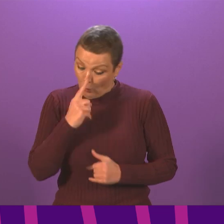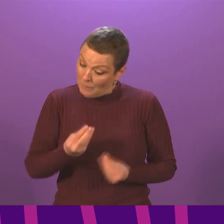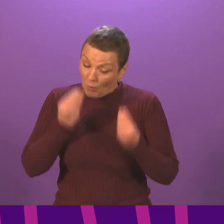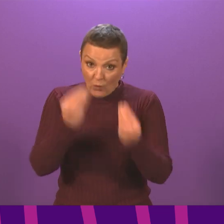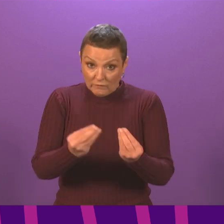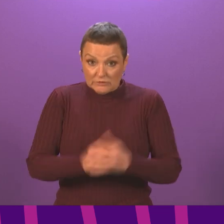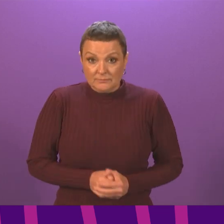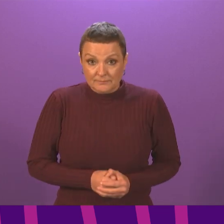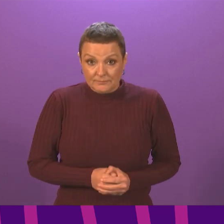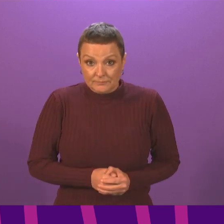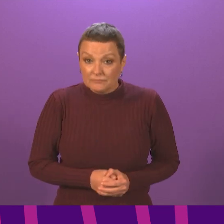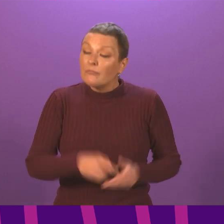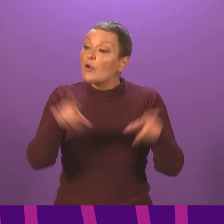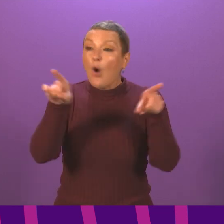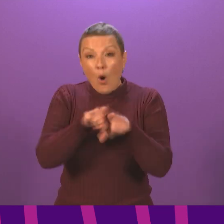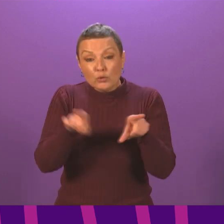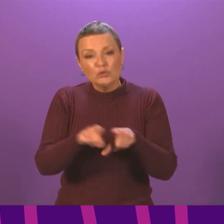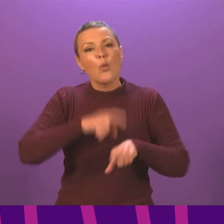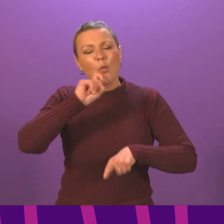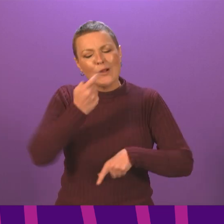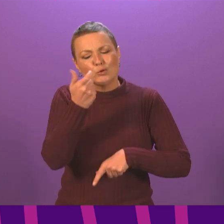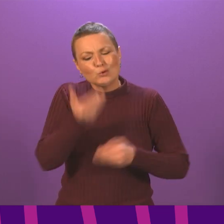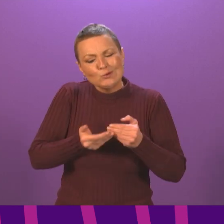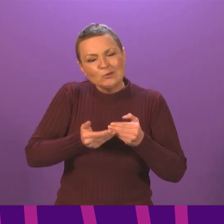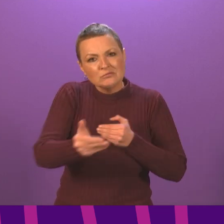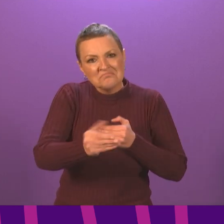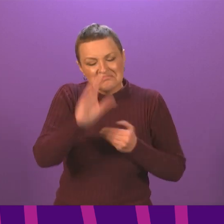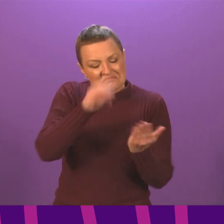details that are to be set out shortly for the staggered return of university students